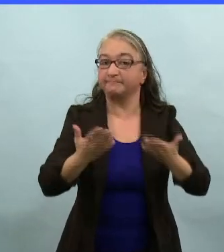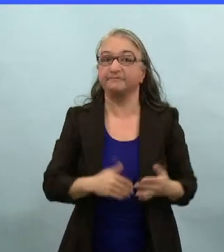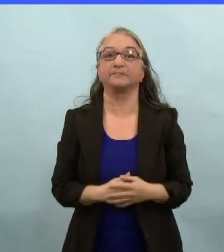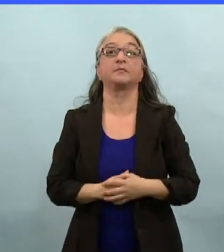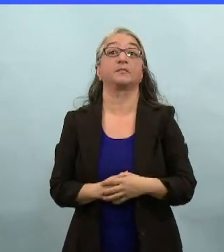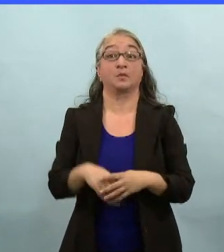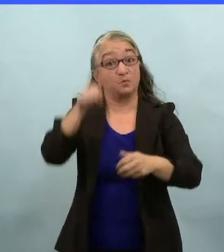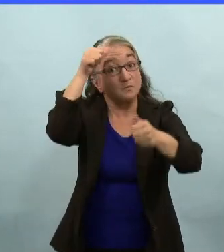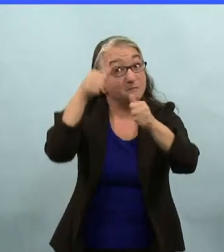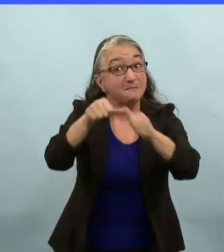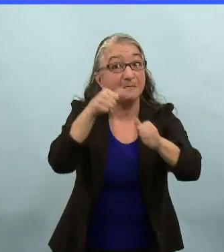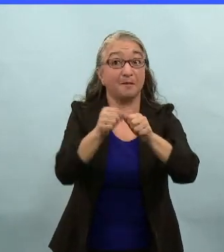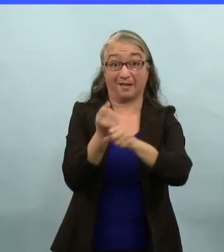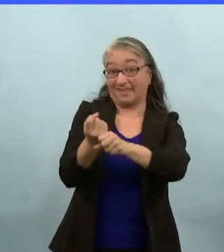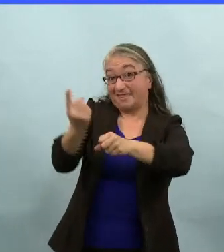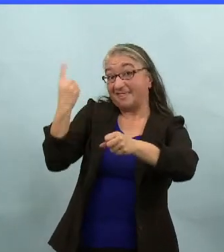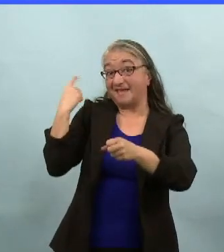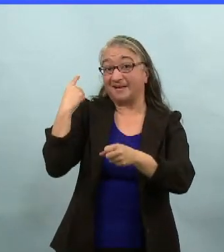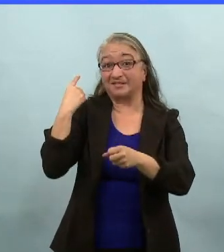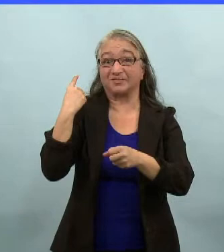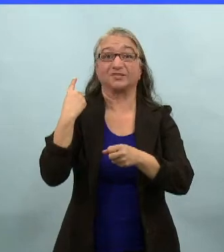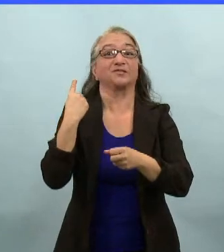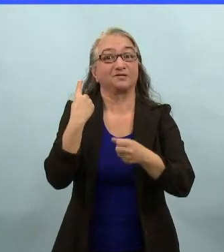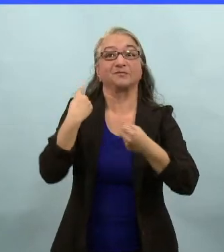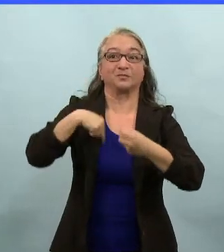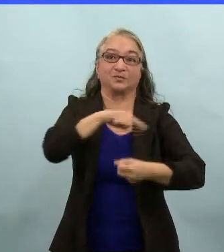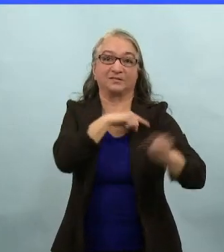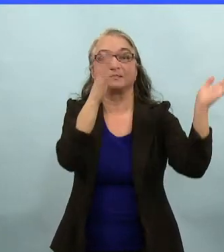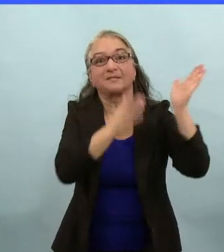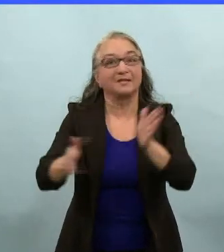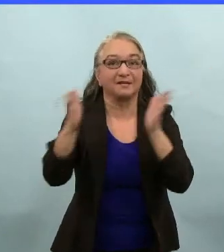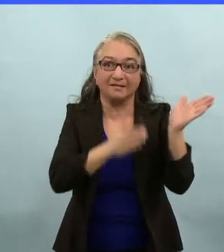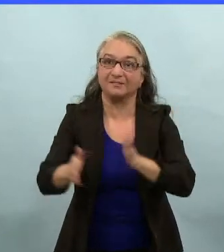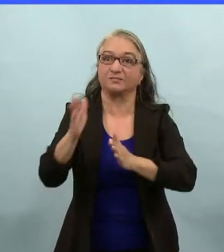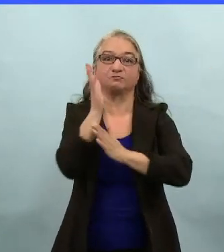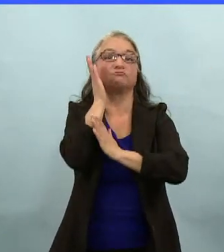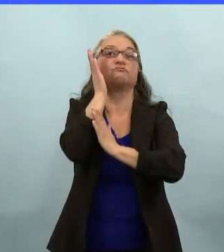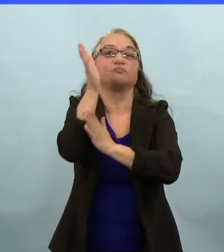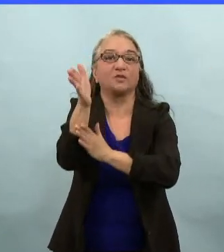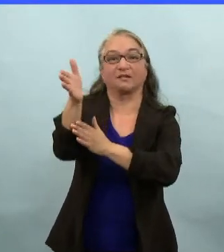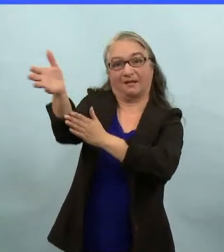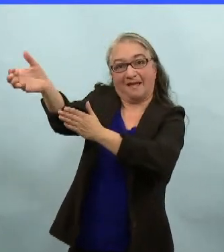at which we hi we could hire internationally educated nurses to provide care to manitobans